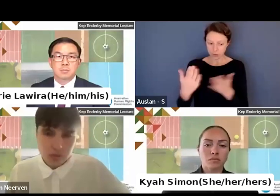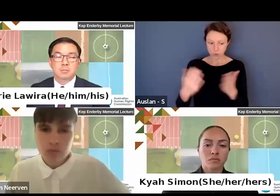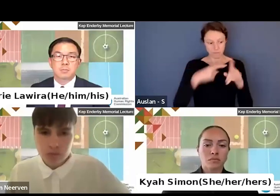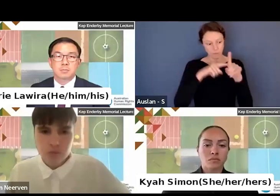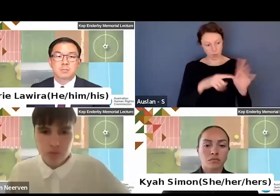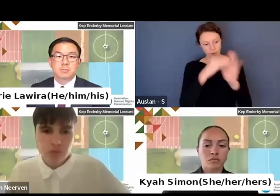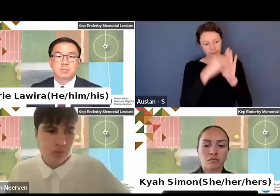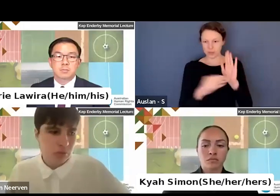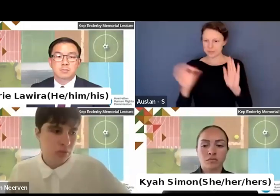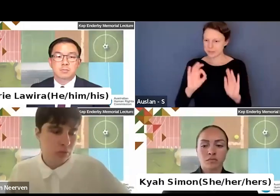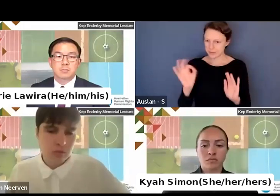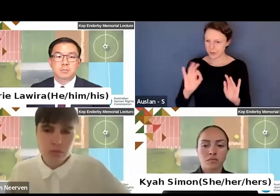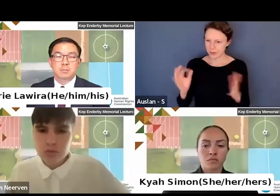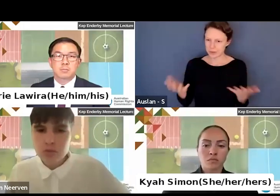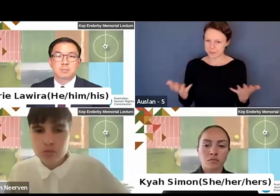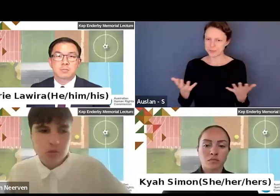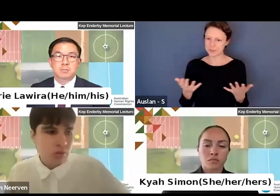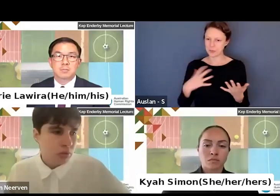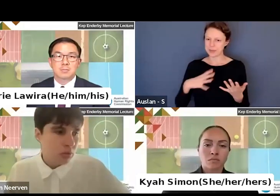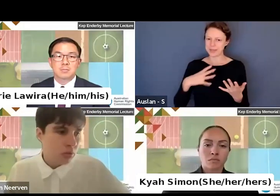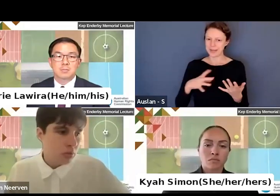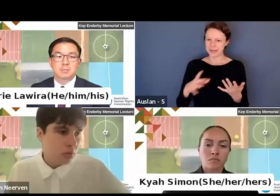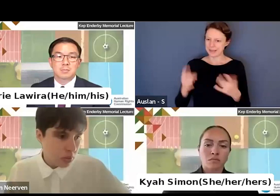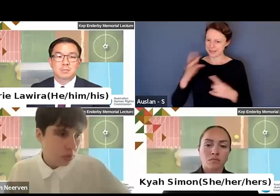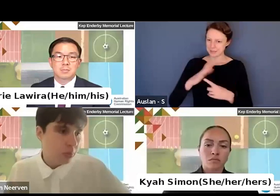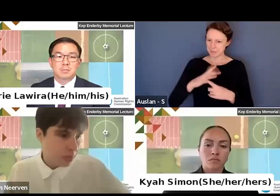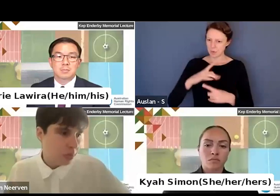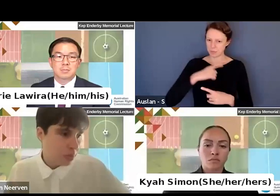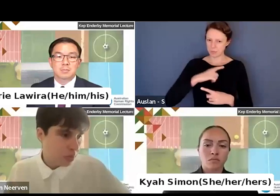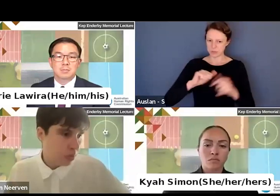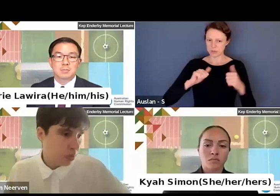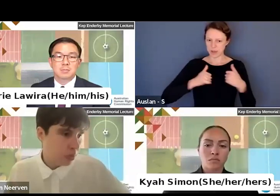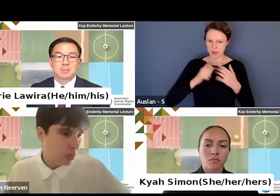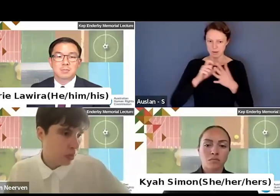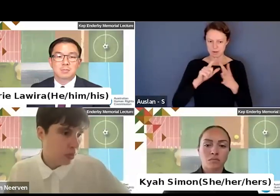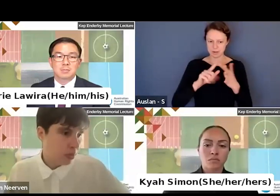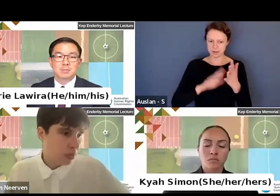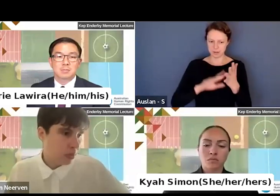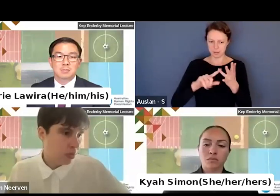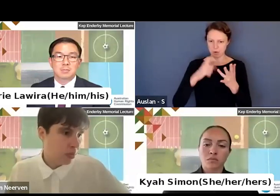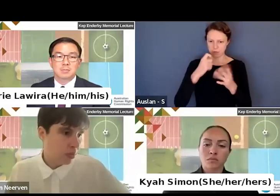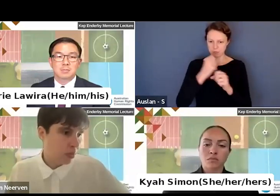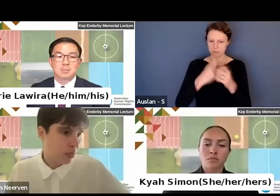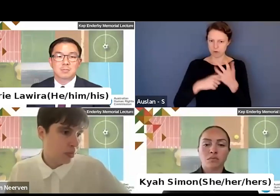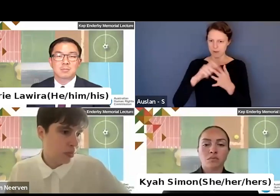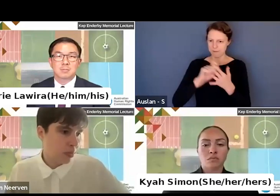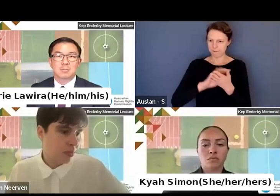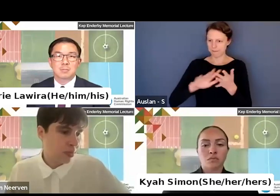So it's important now because our demographic is important. Demographic is diverse. We cannot pretend to be monochromatic because we are not.